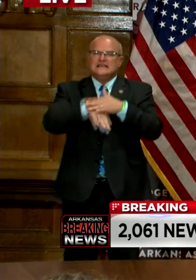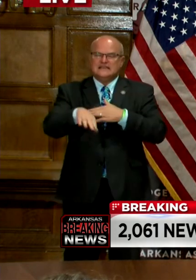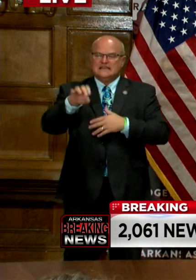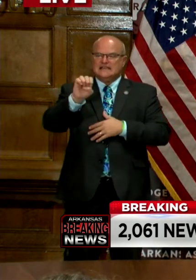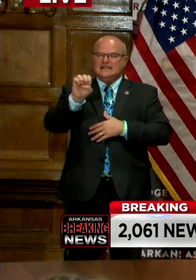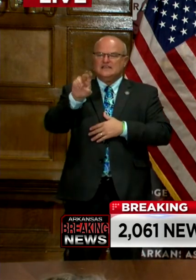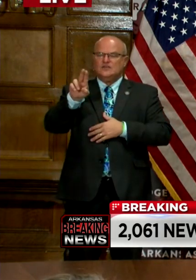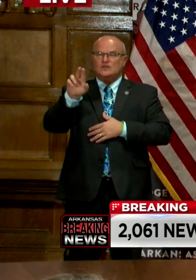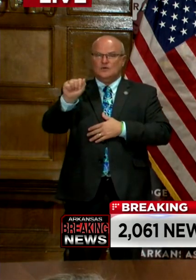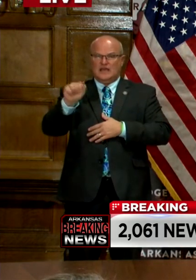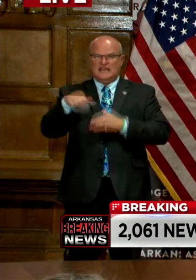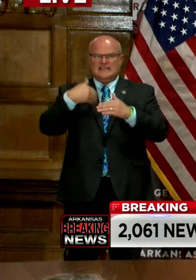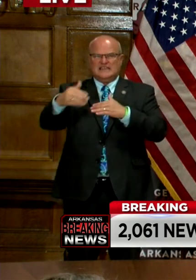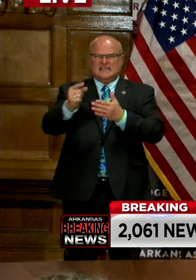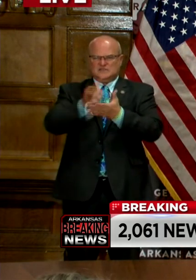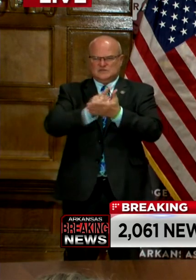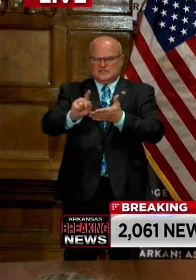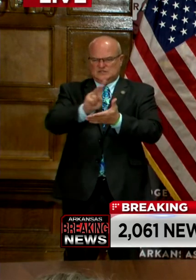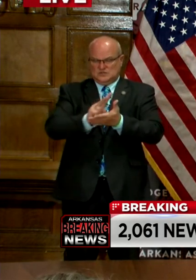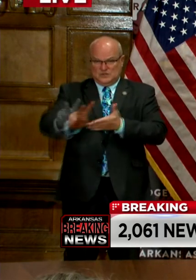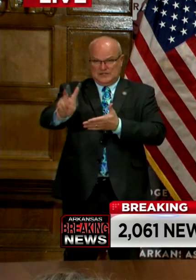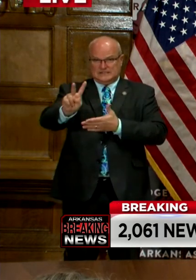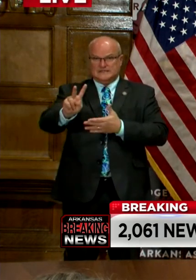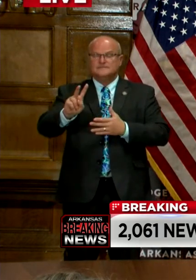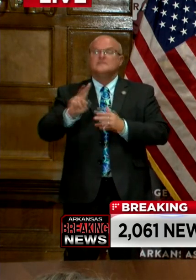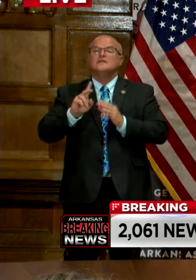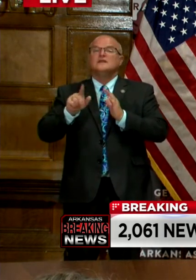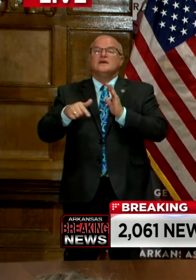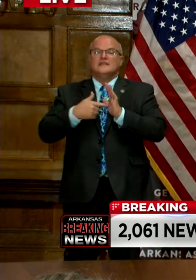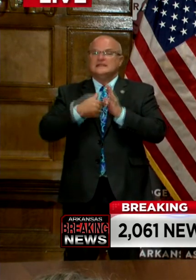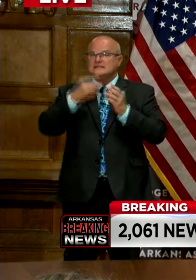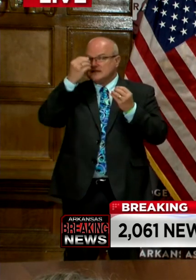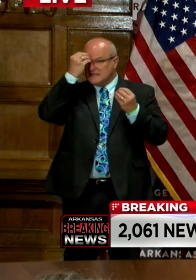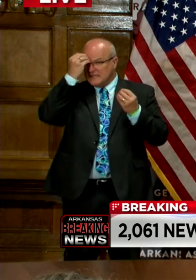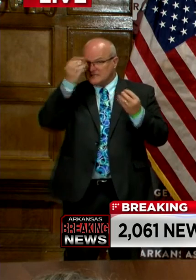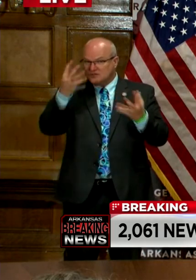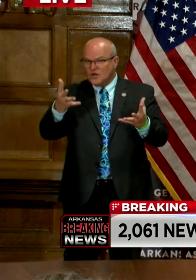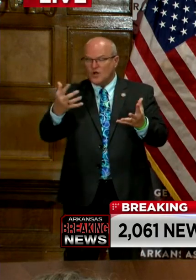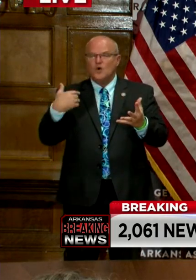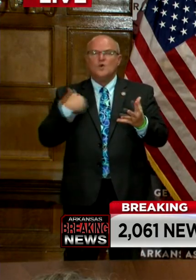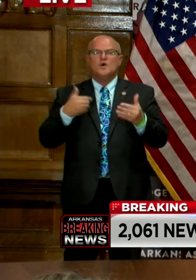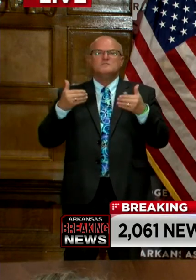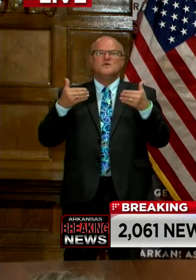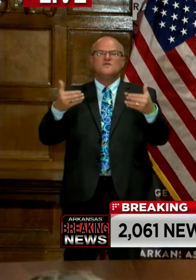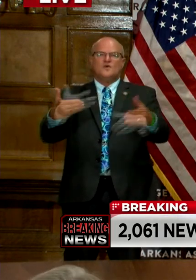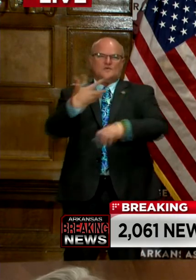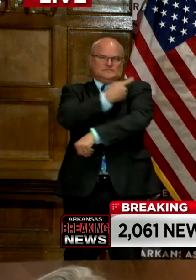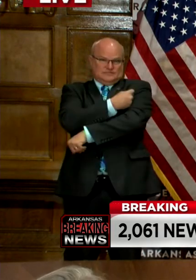WE HEAR THAT ALSO THERE'S A SECOND VACCINE ENTERING INTO THE